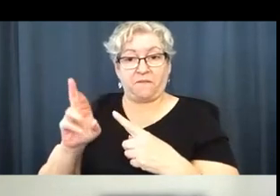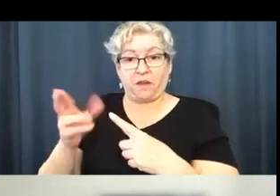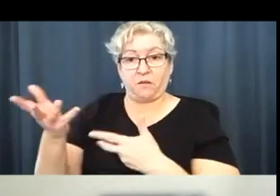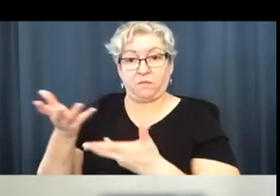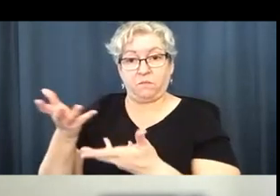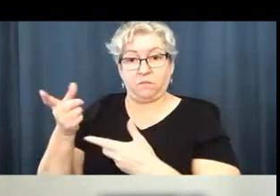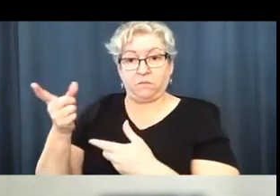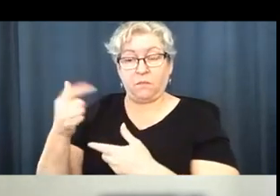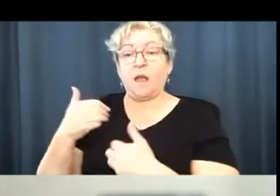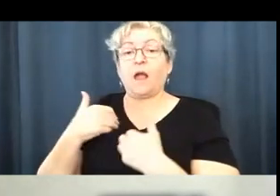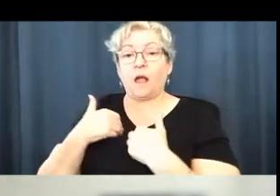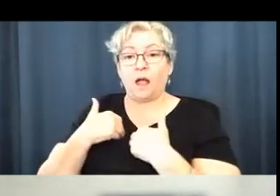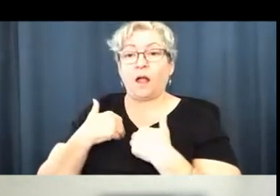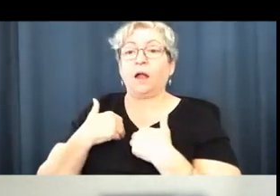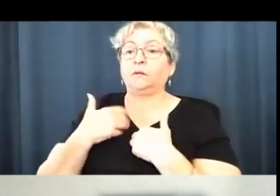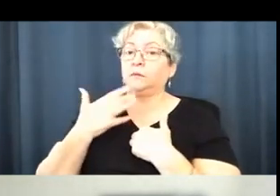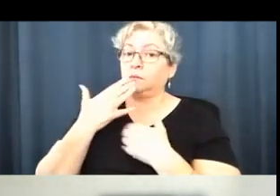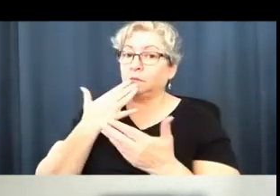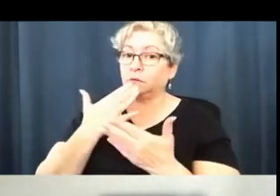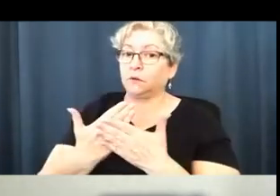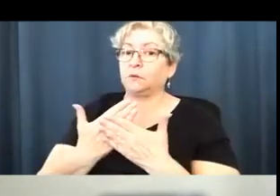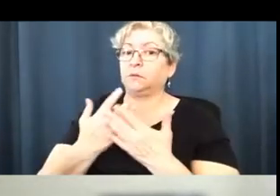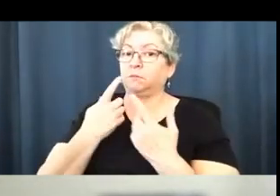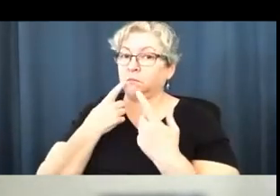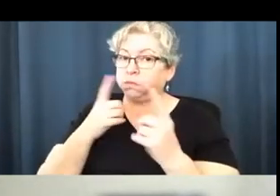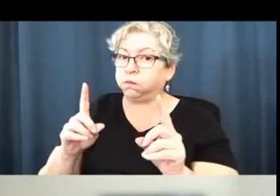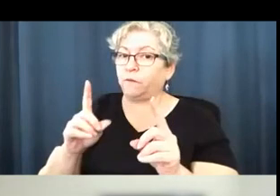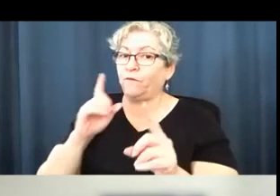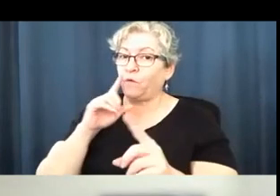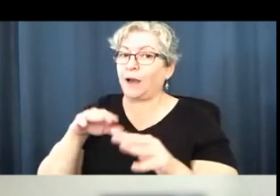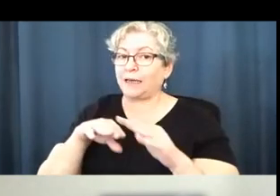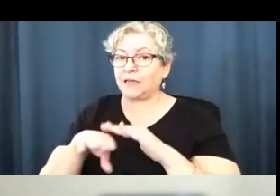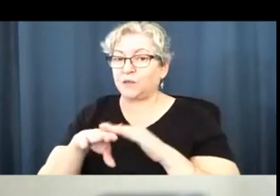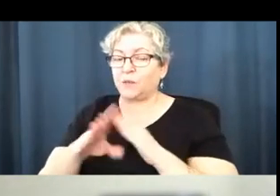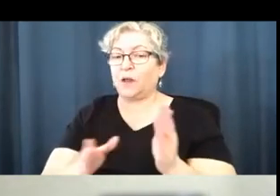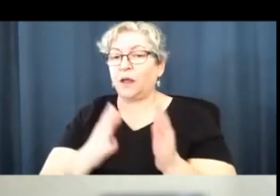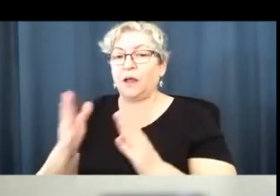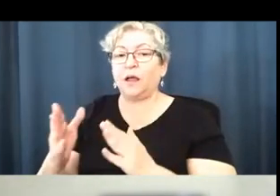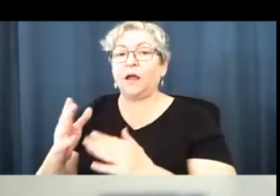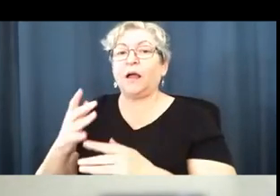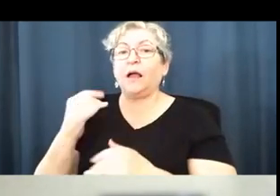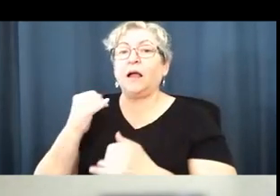actually has credible claims accessibility. And then the third thing we have in this toolkit is just a collected set of resources,